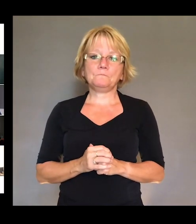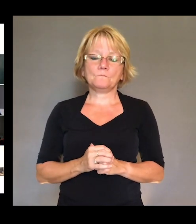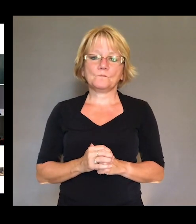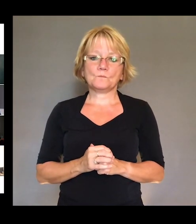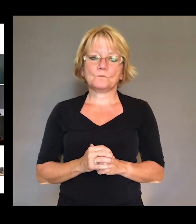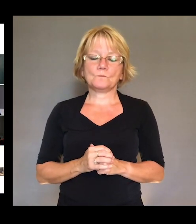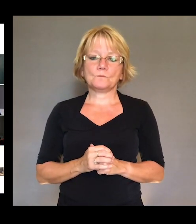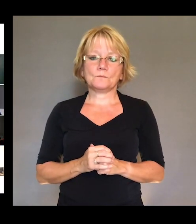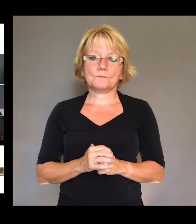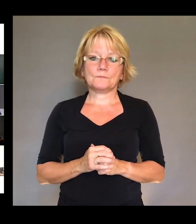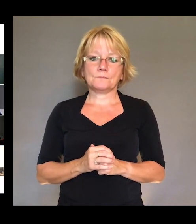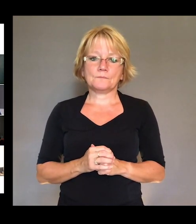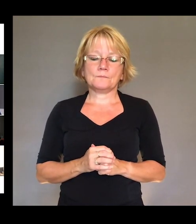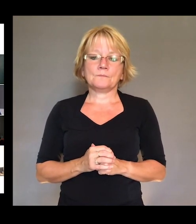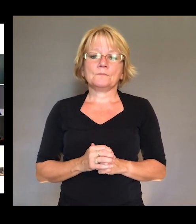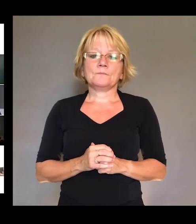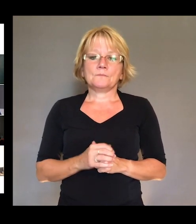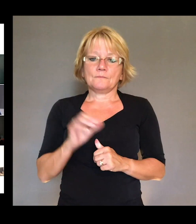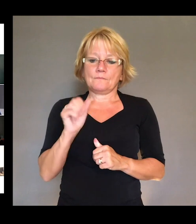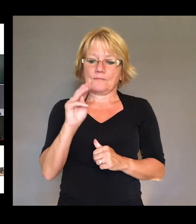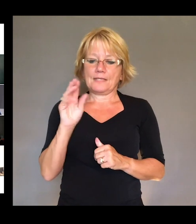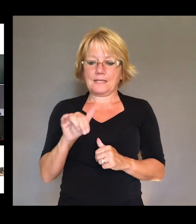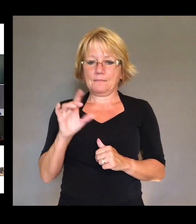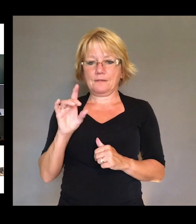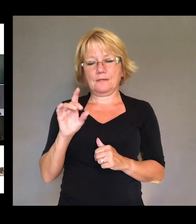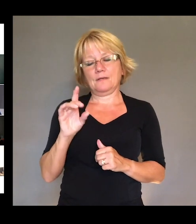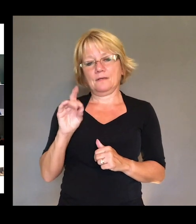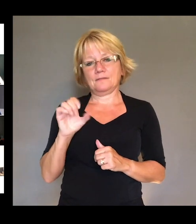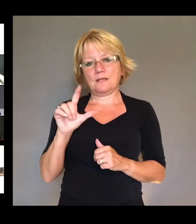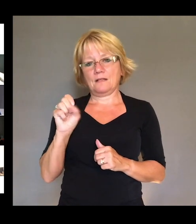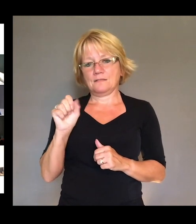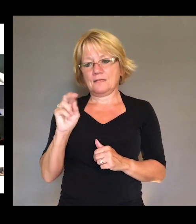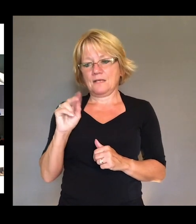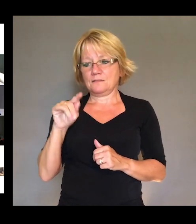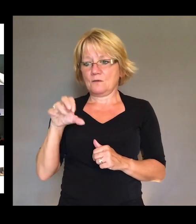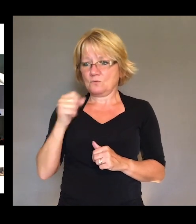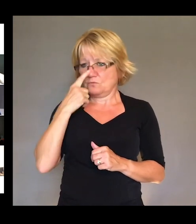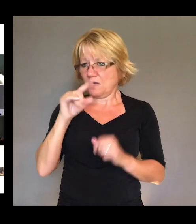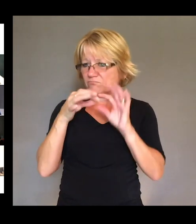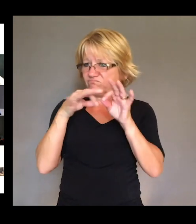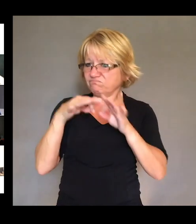So this is, it was shared to us by Amy dos Santos. So Amy, would you kind of just briefly just go over